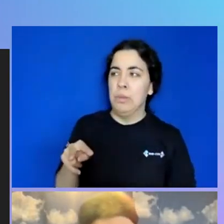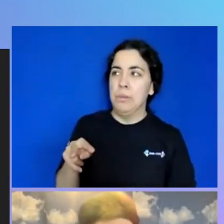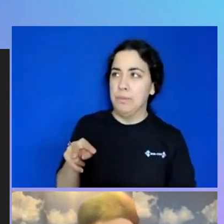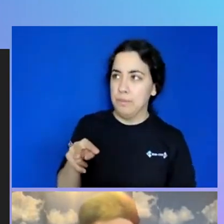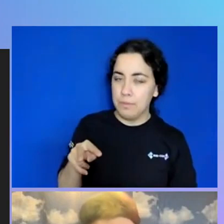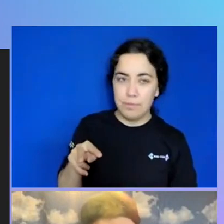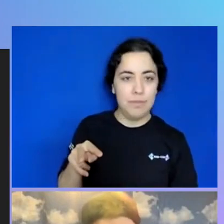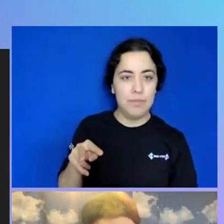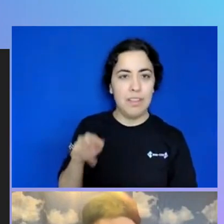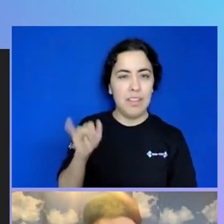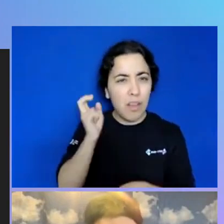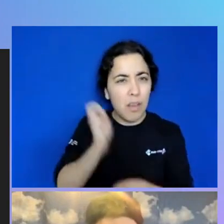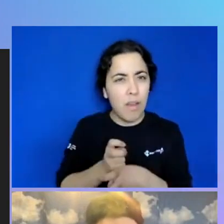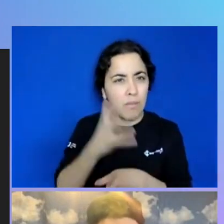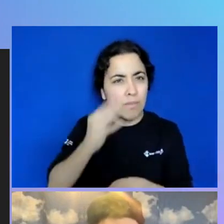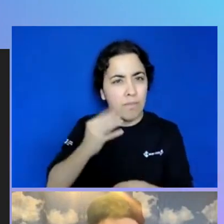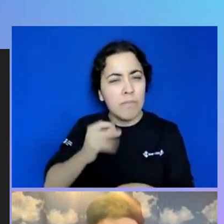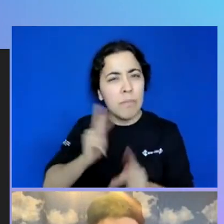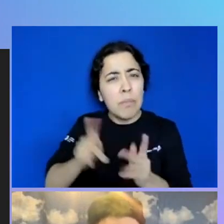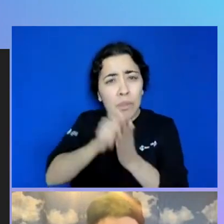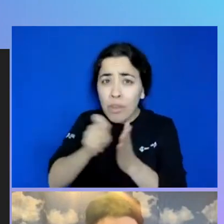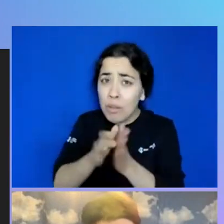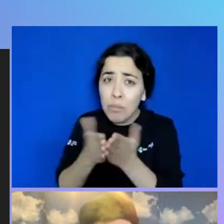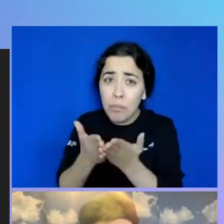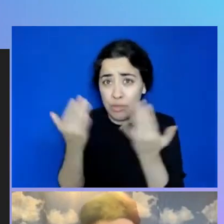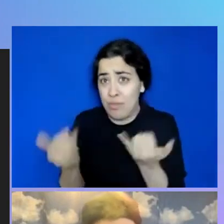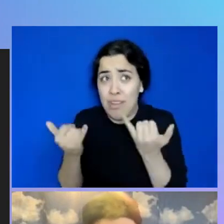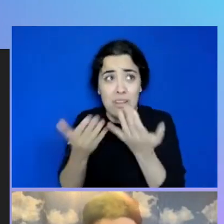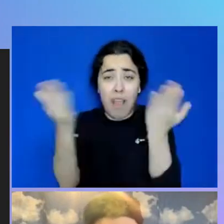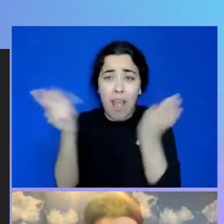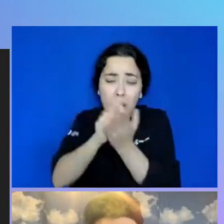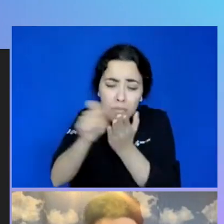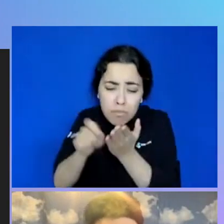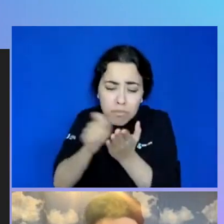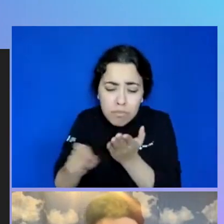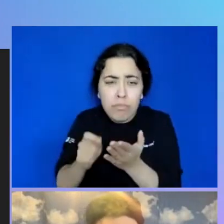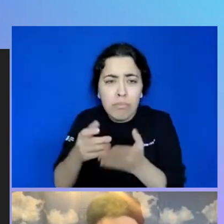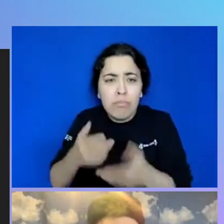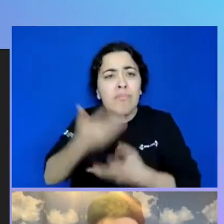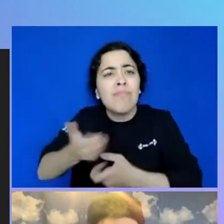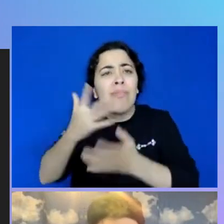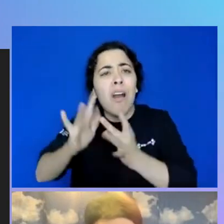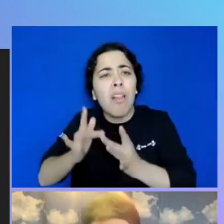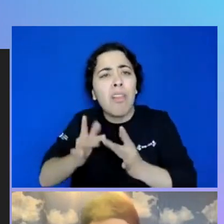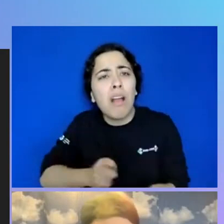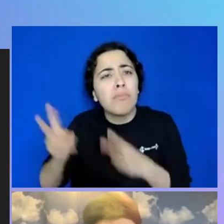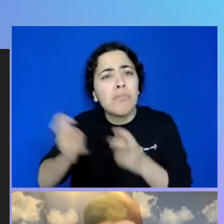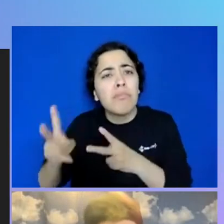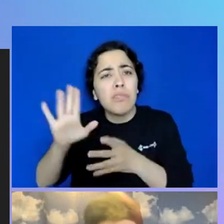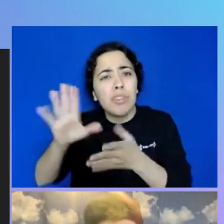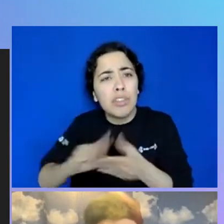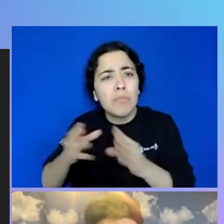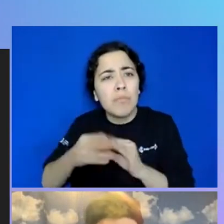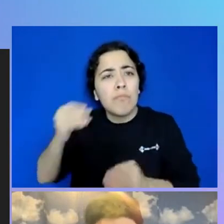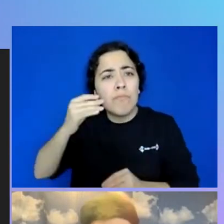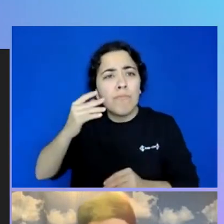writing books about this right now, uh, there's people that are sharing their experiences online